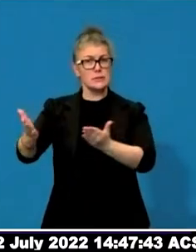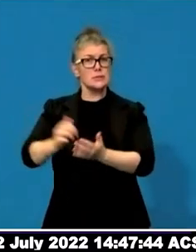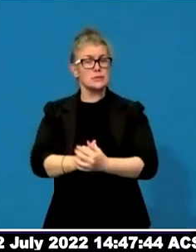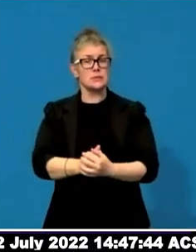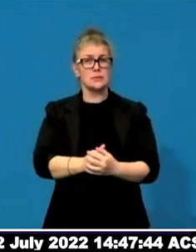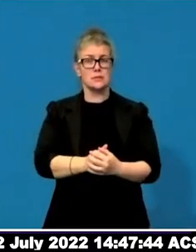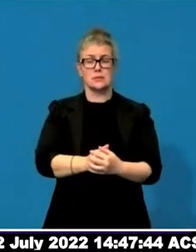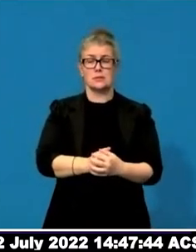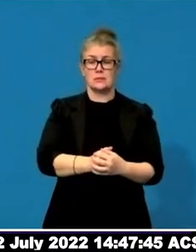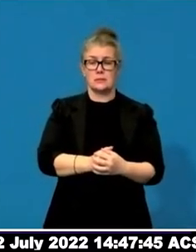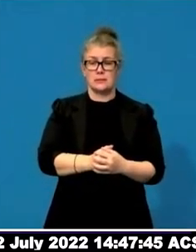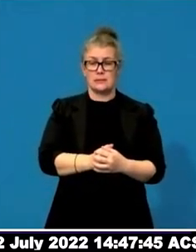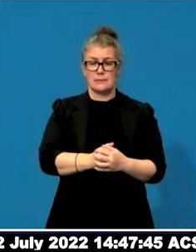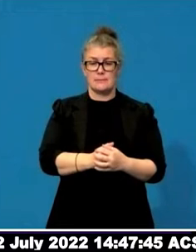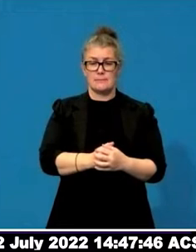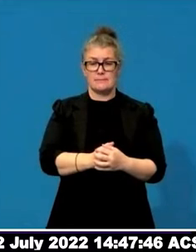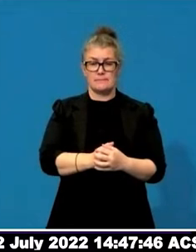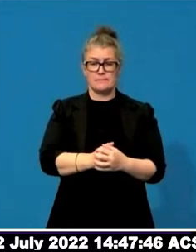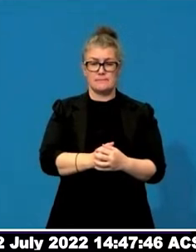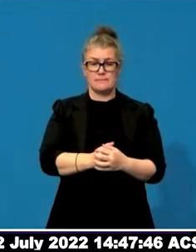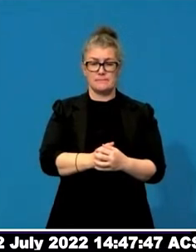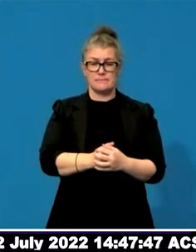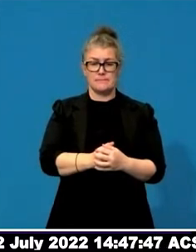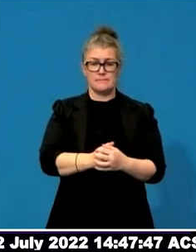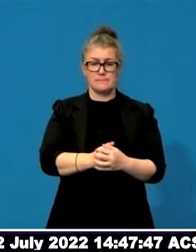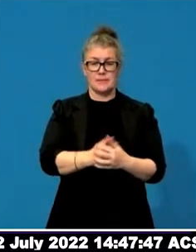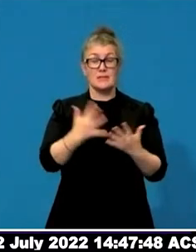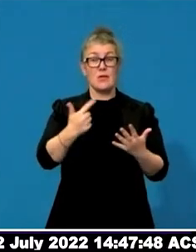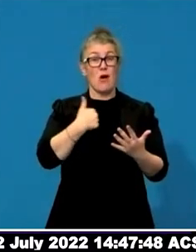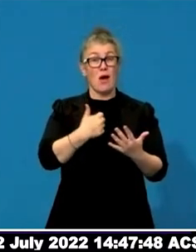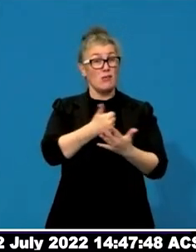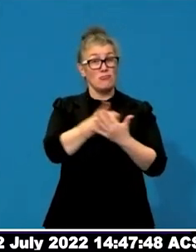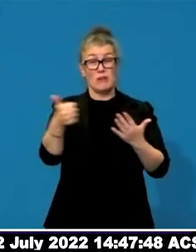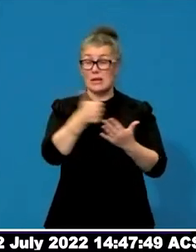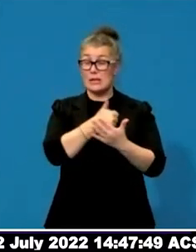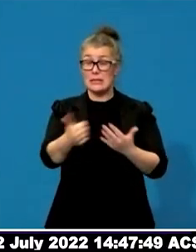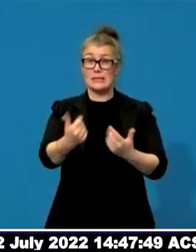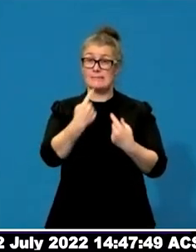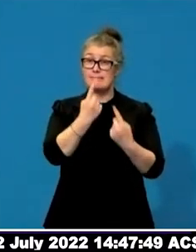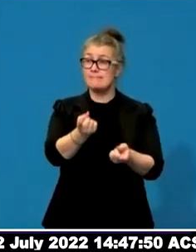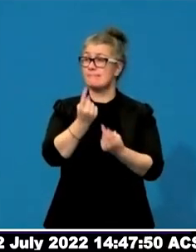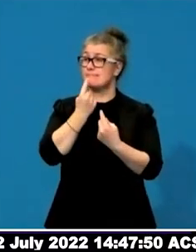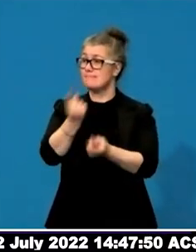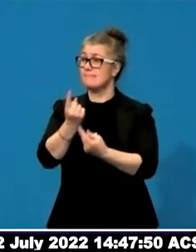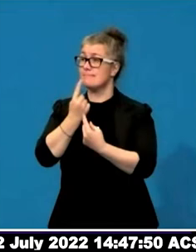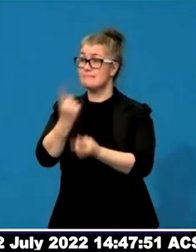So I speak this out often, that if we are going to be